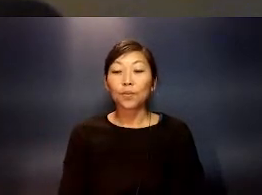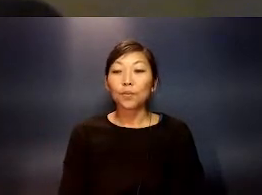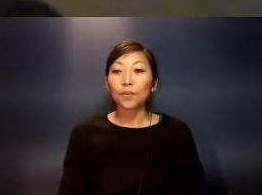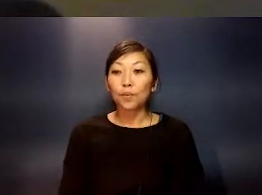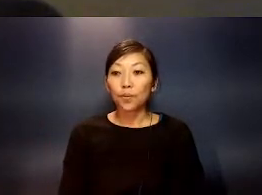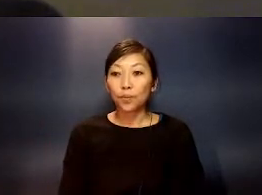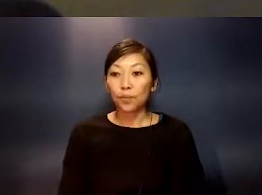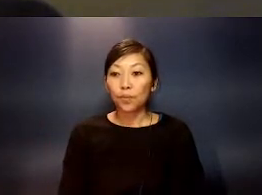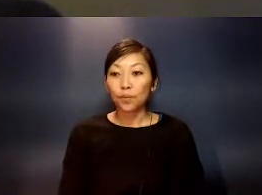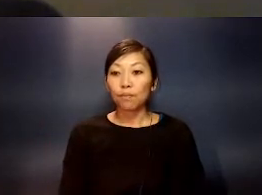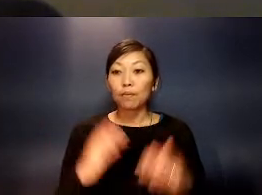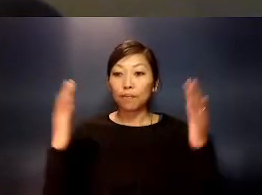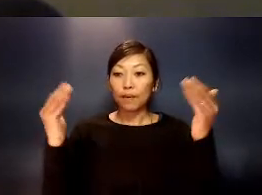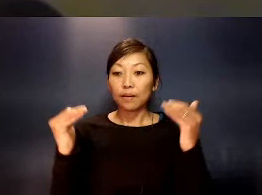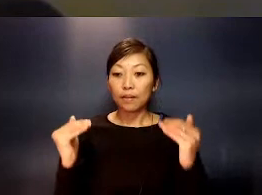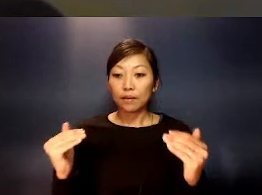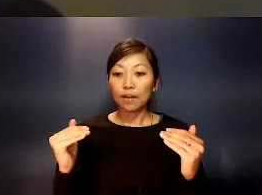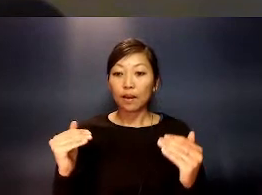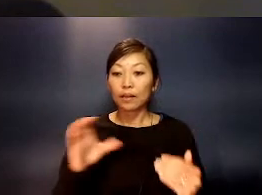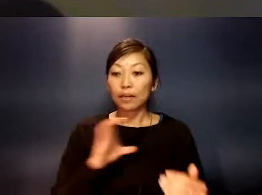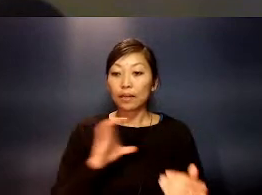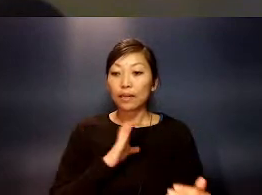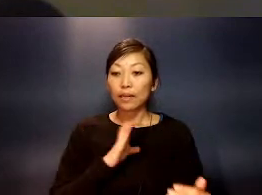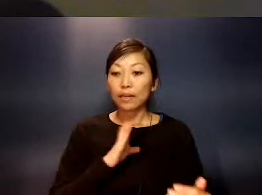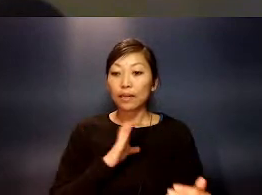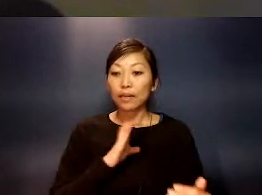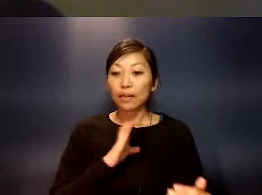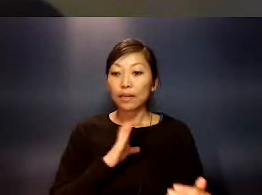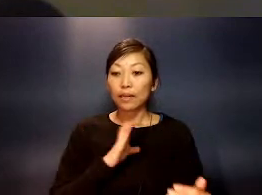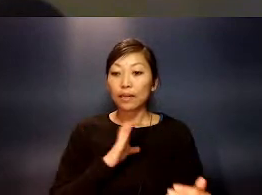I'M BRINGING FORWARD AN AMENDMENT TO FURTHER OUTFIT OUR HOMELESS DEPARTMENT WITH NEEDED ITEMS.